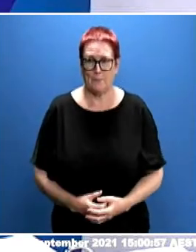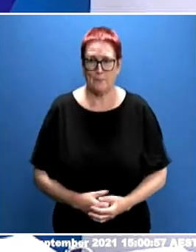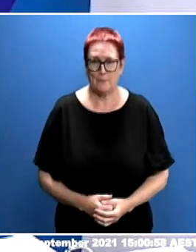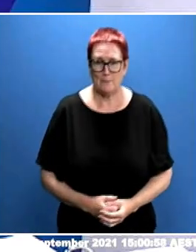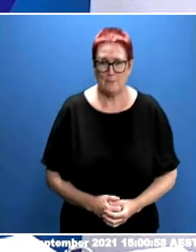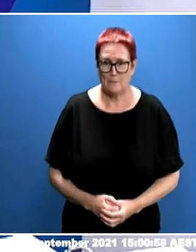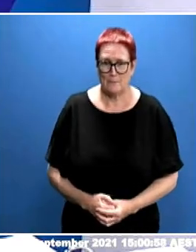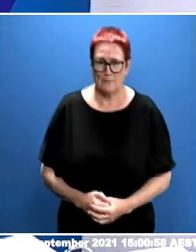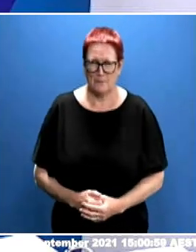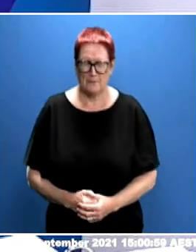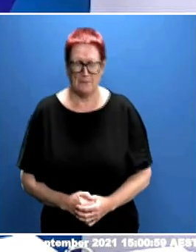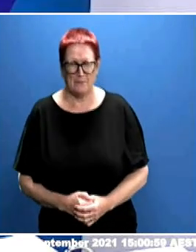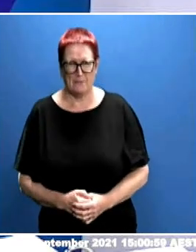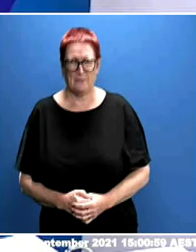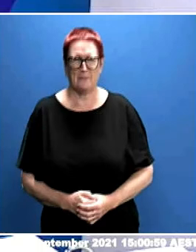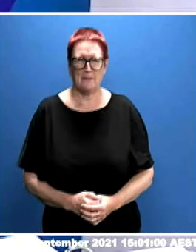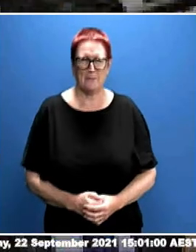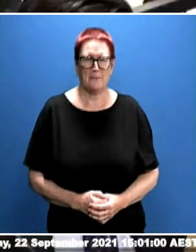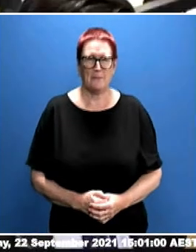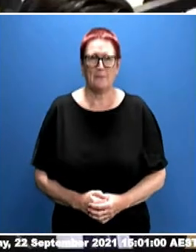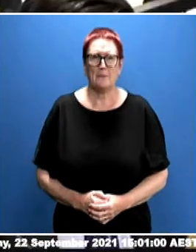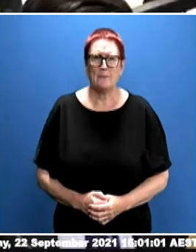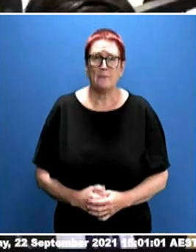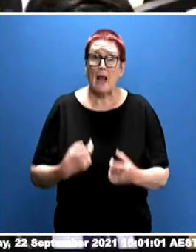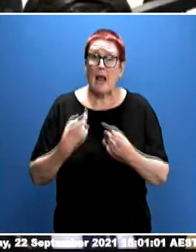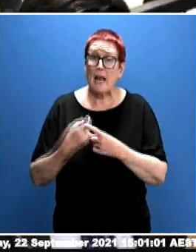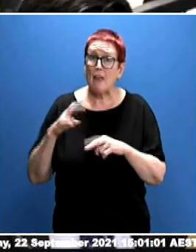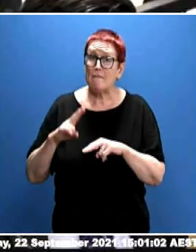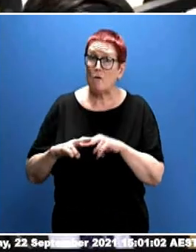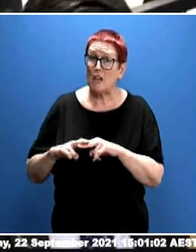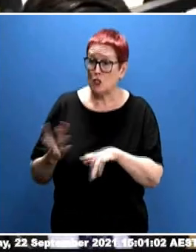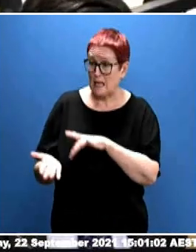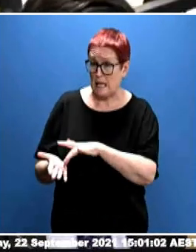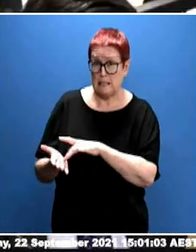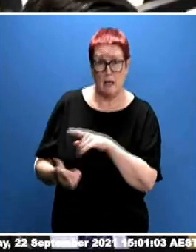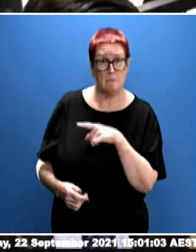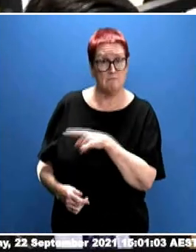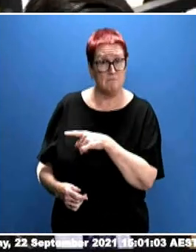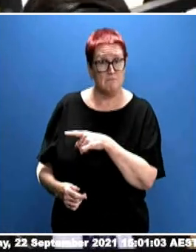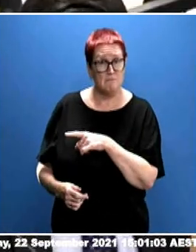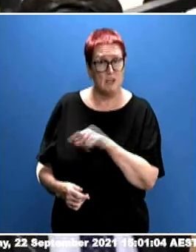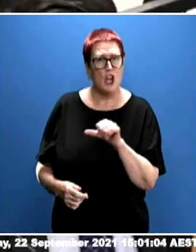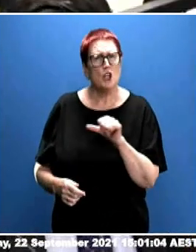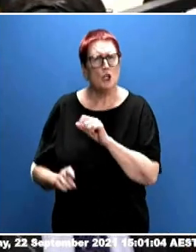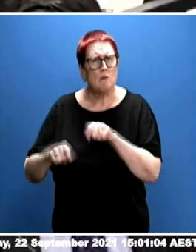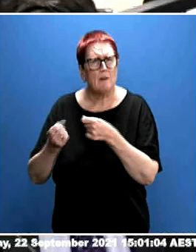Ms Kalders, the Kath French Centre is meant to be a therapeutic place.